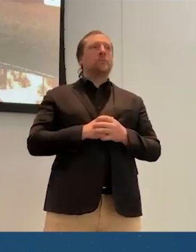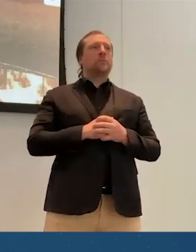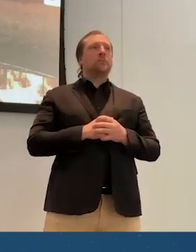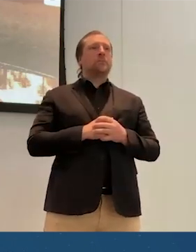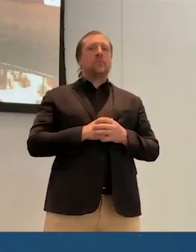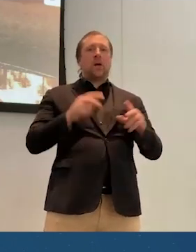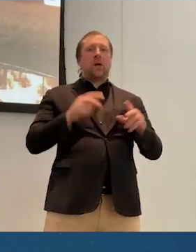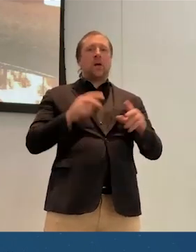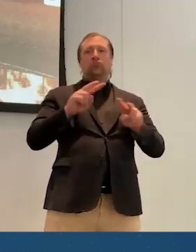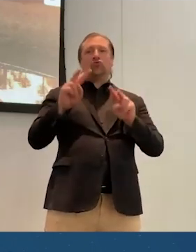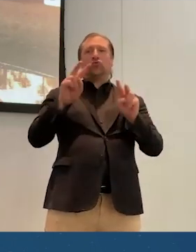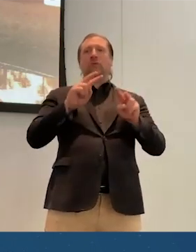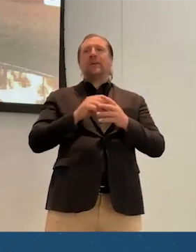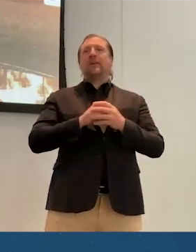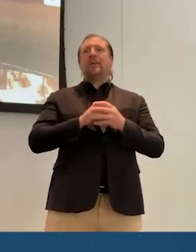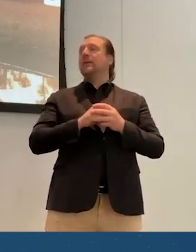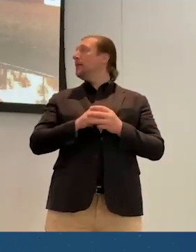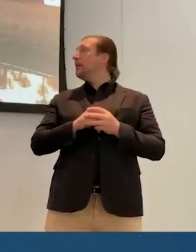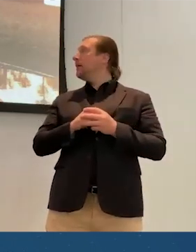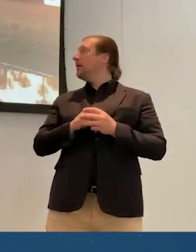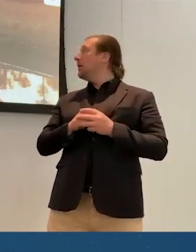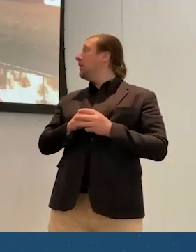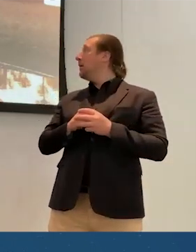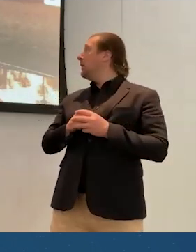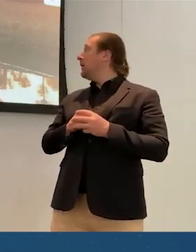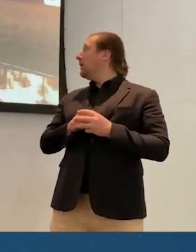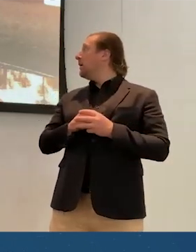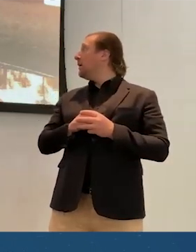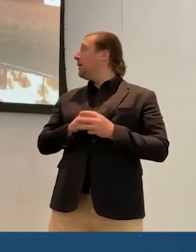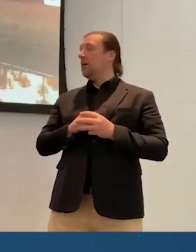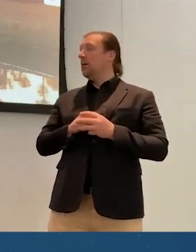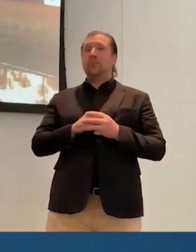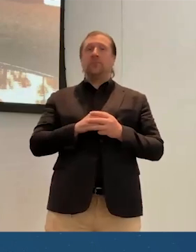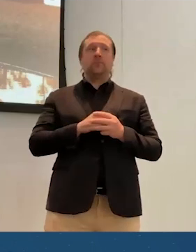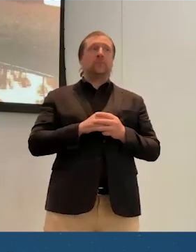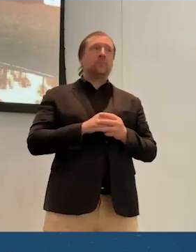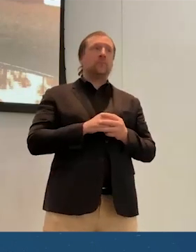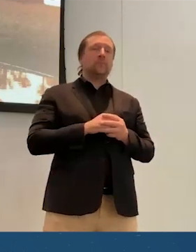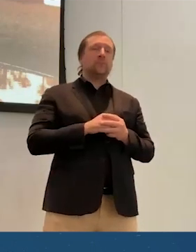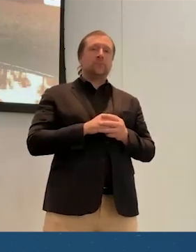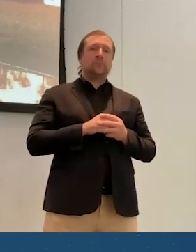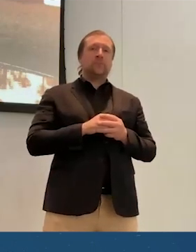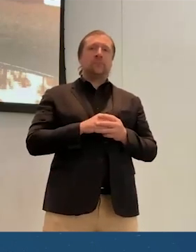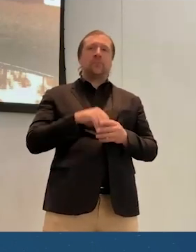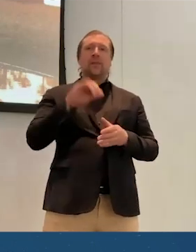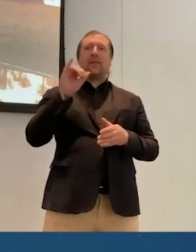how the environment was explored and interacted with this data, which--